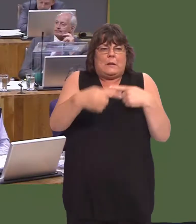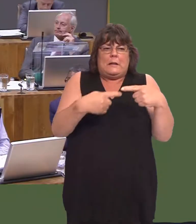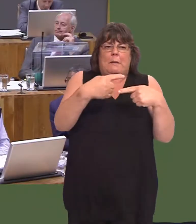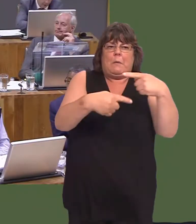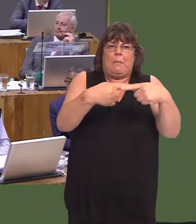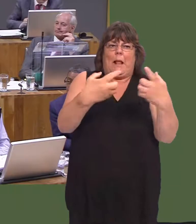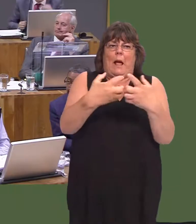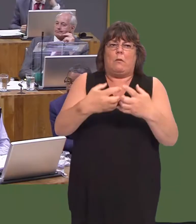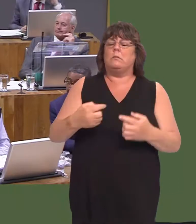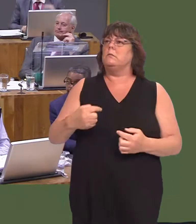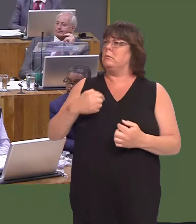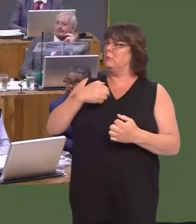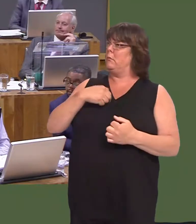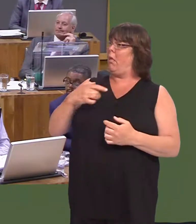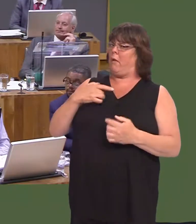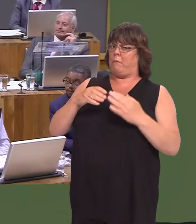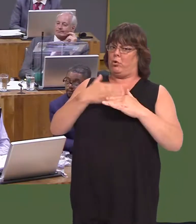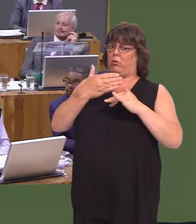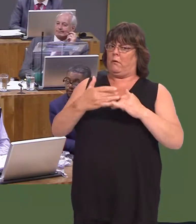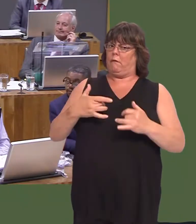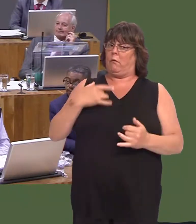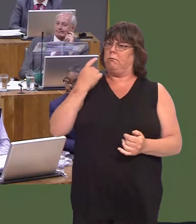Carwyn Jones: Well, as someone who lives in Bridgend, it is simple, and Iíve certainly